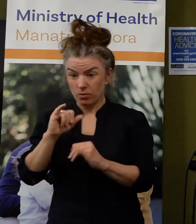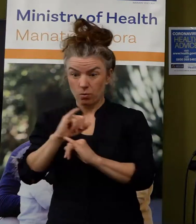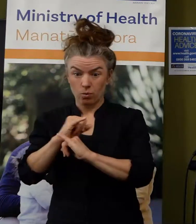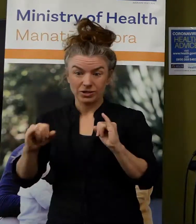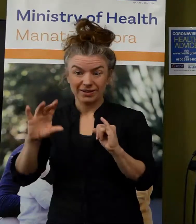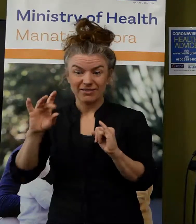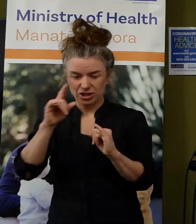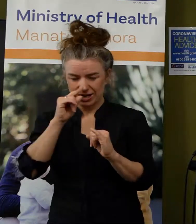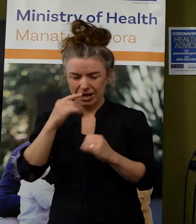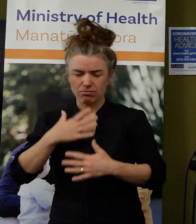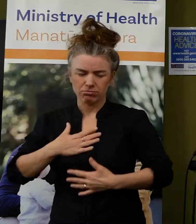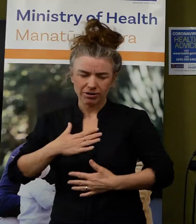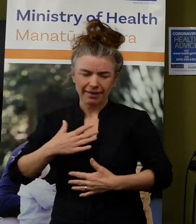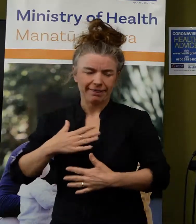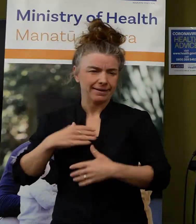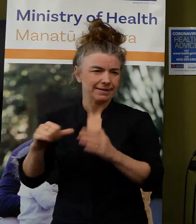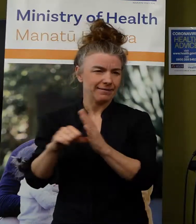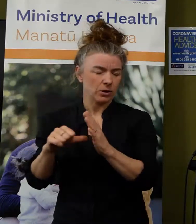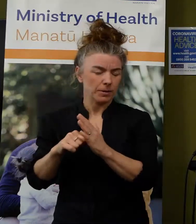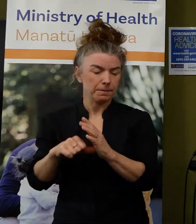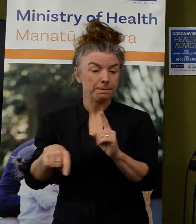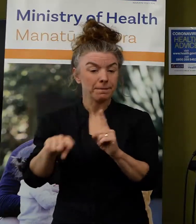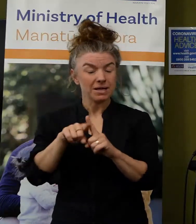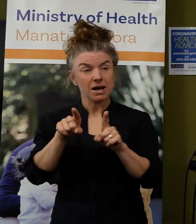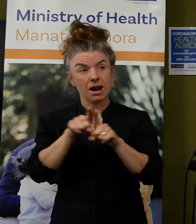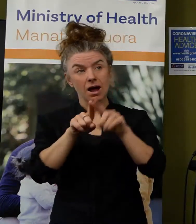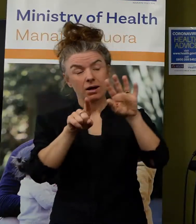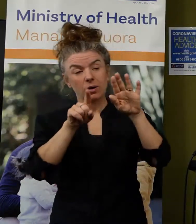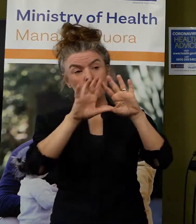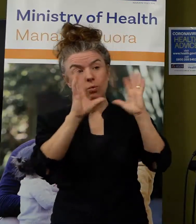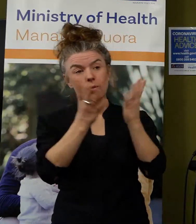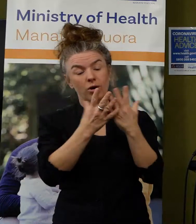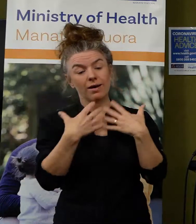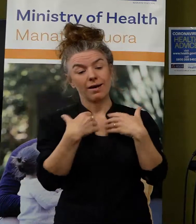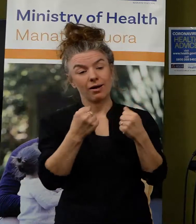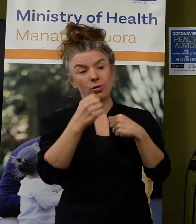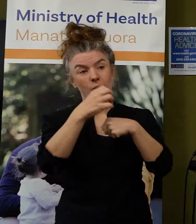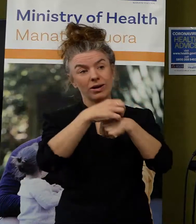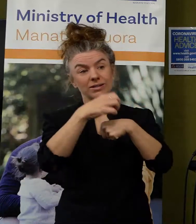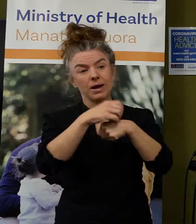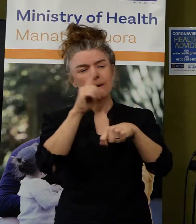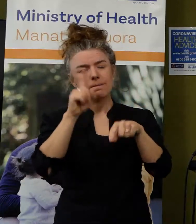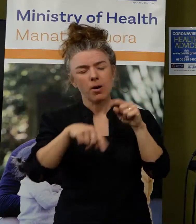But also, it's reminding us, as the WHO has said, most people have mild to moderate symptoms.